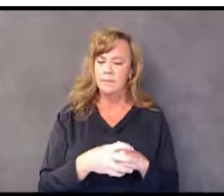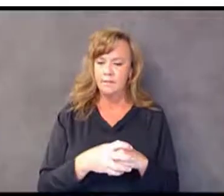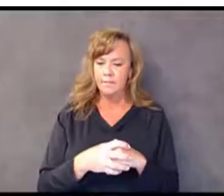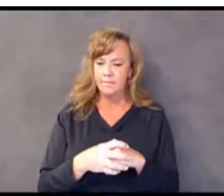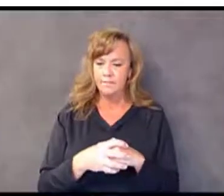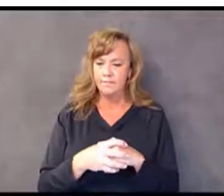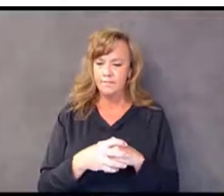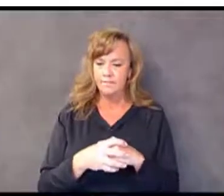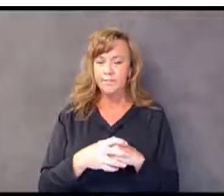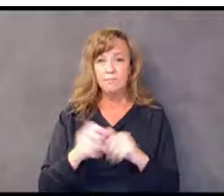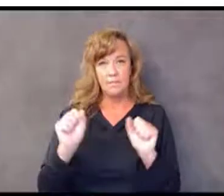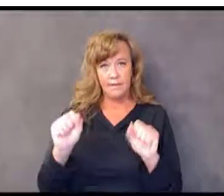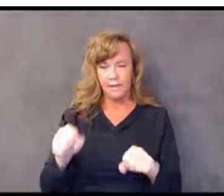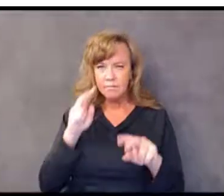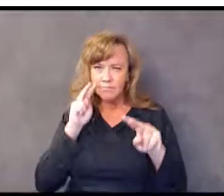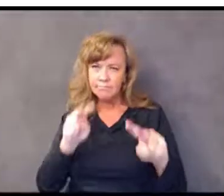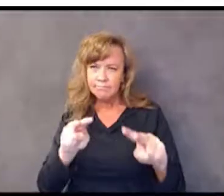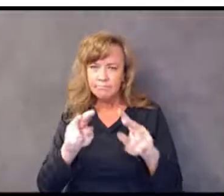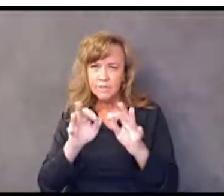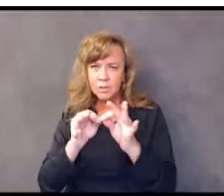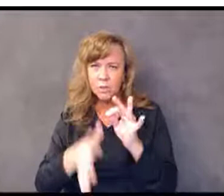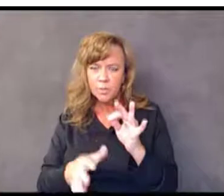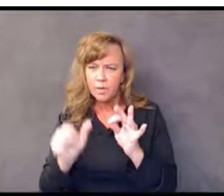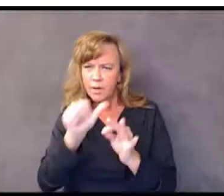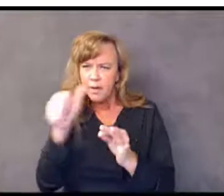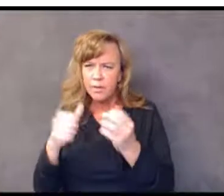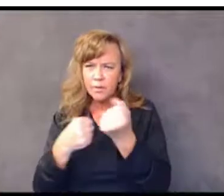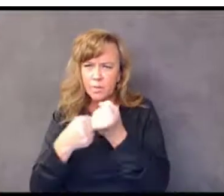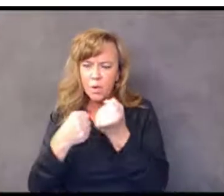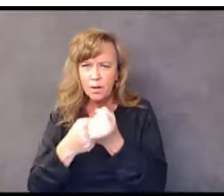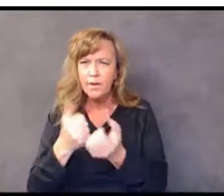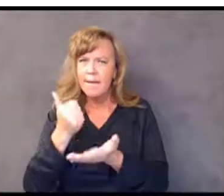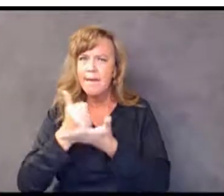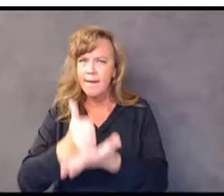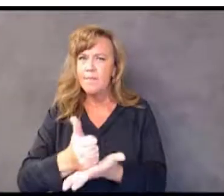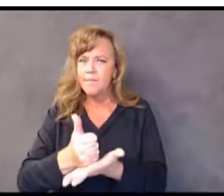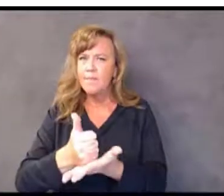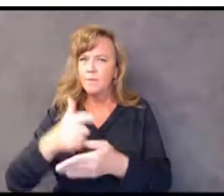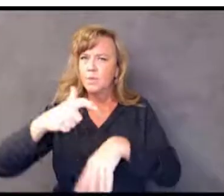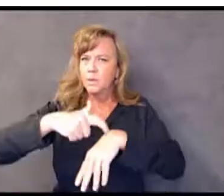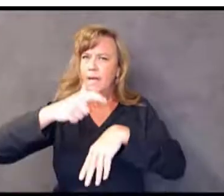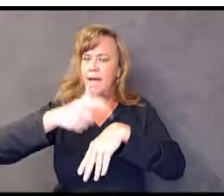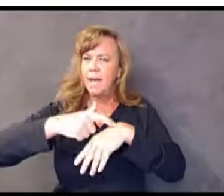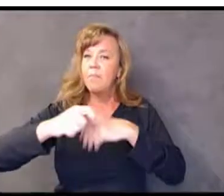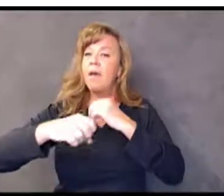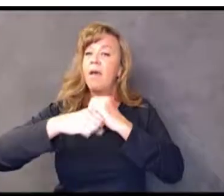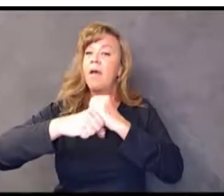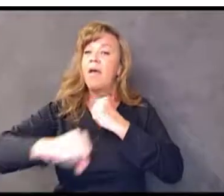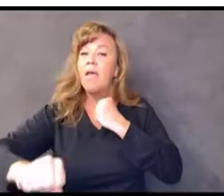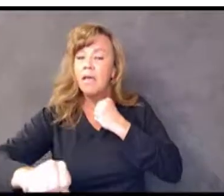and other tools and supports potentially provided to a student who is deaf or hard of hearing.